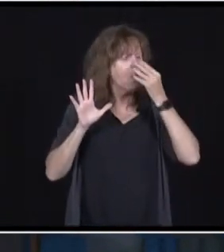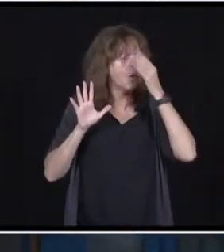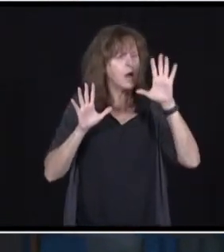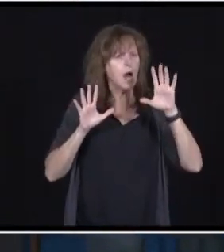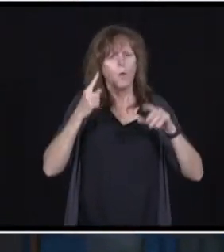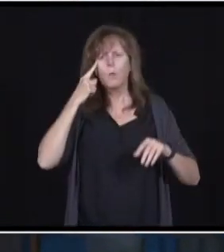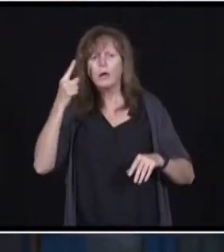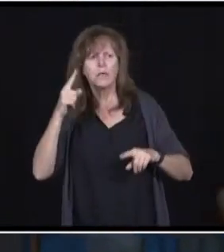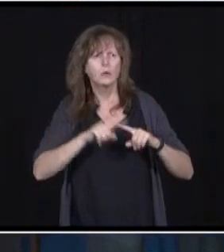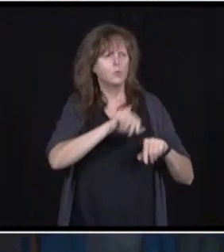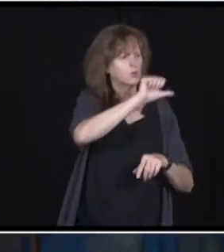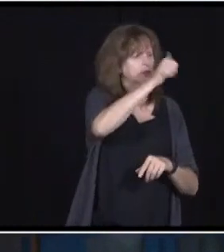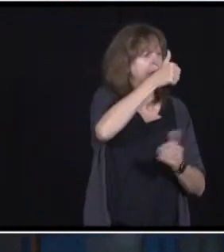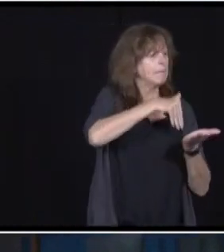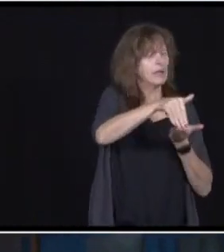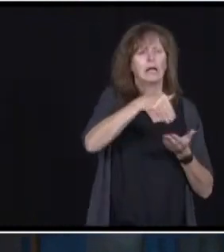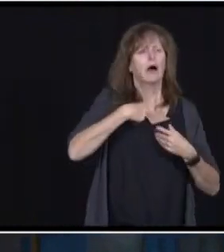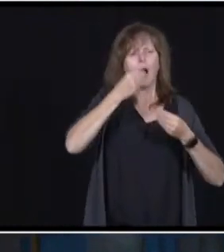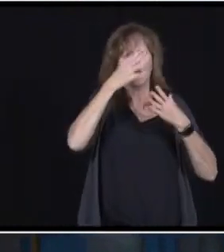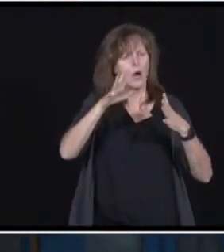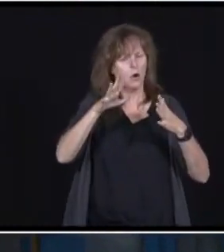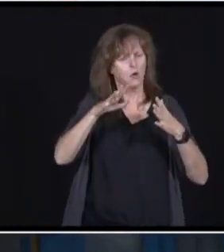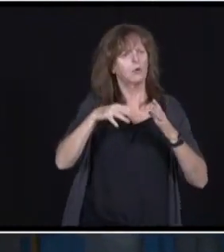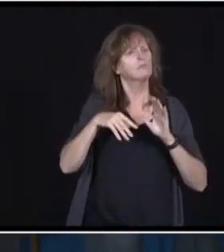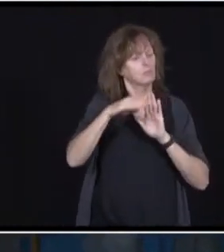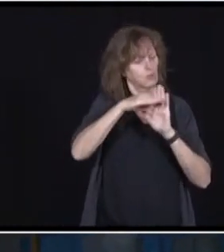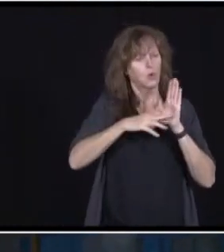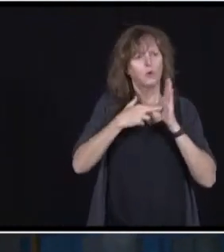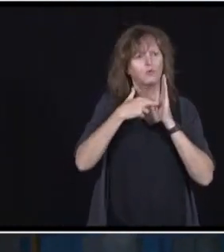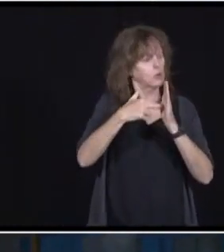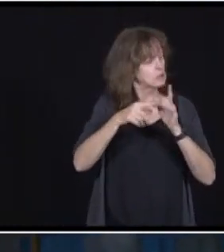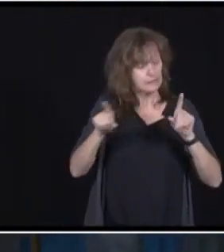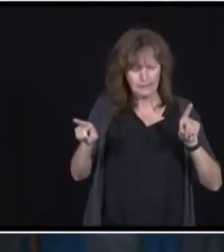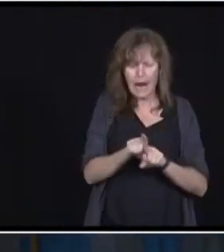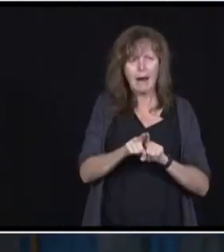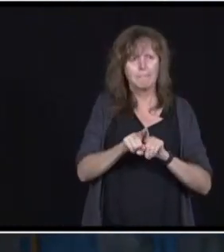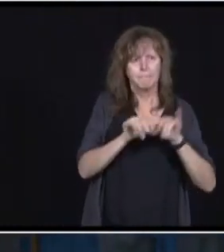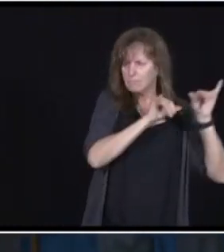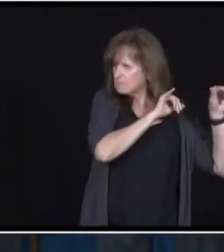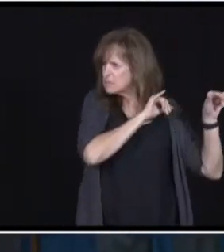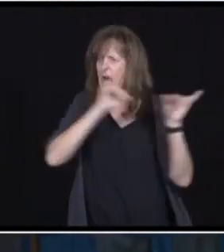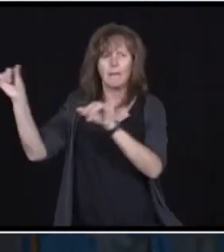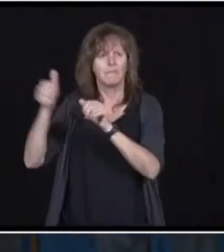There should be one rule for all of the people. It doesn't matter who you are.